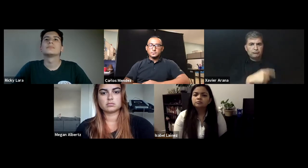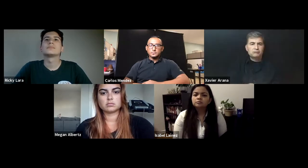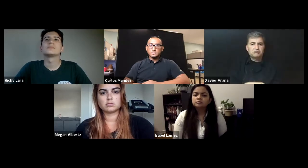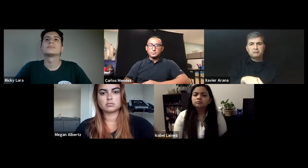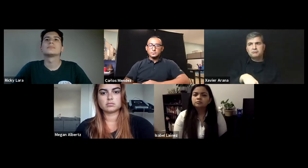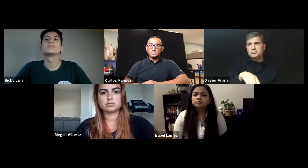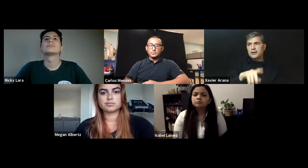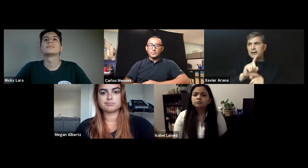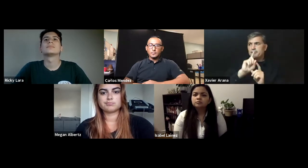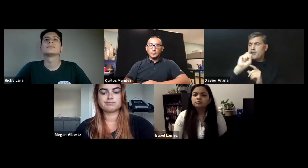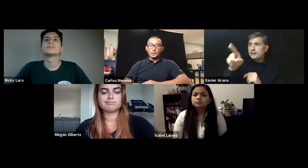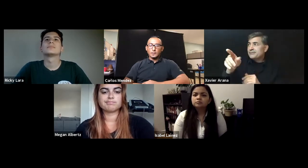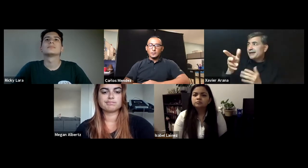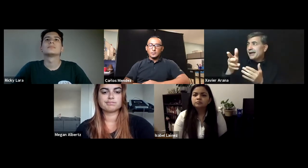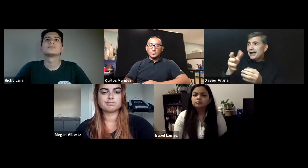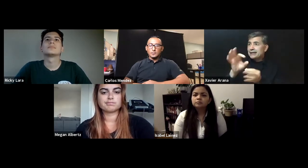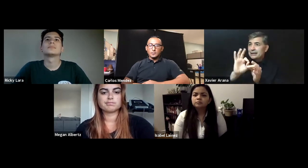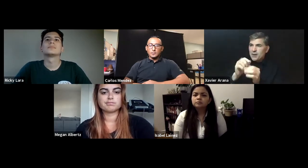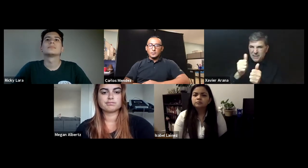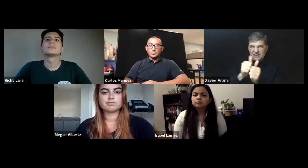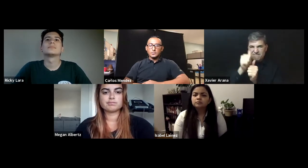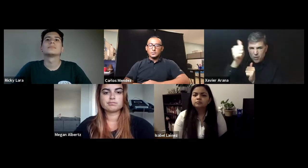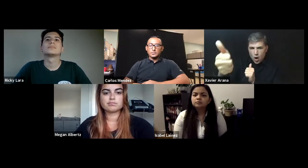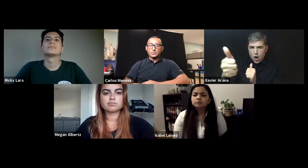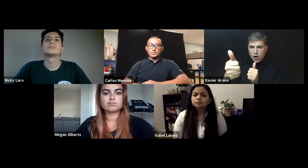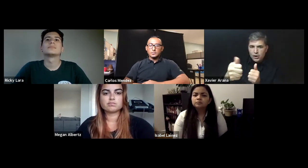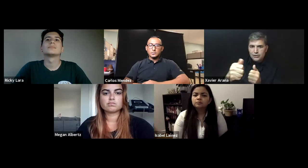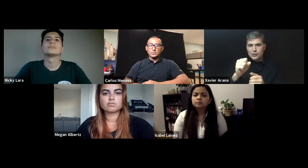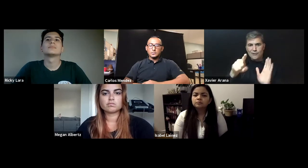usually in English, um...